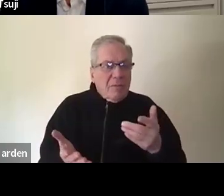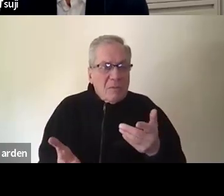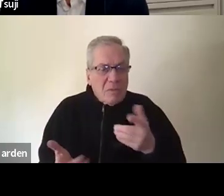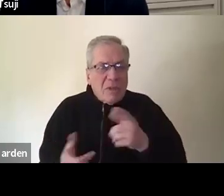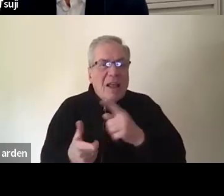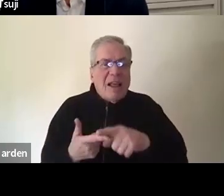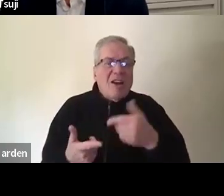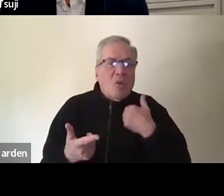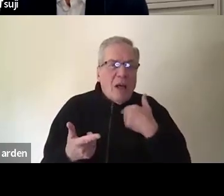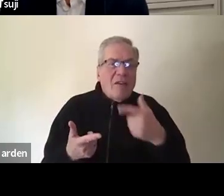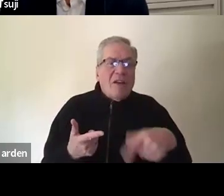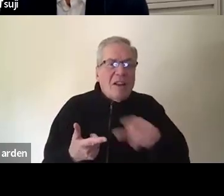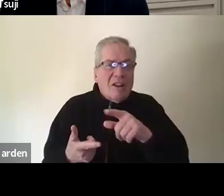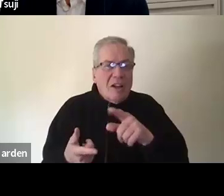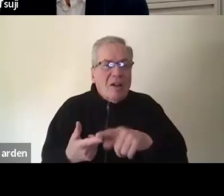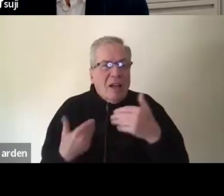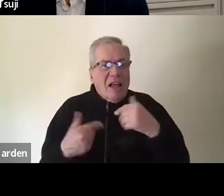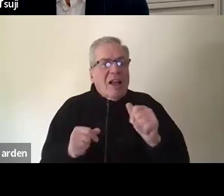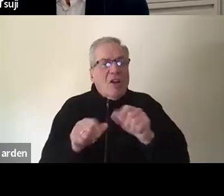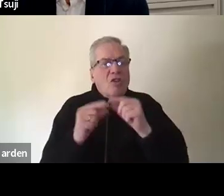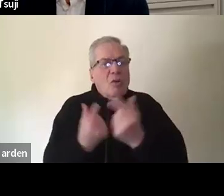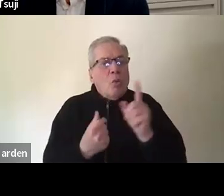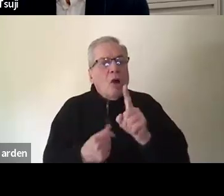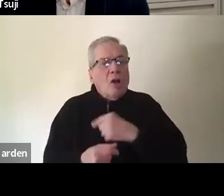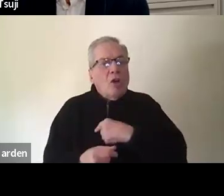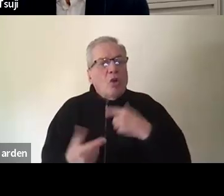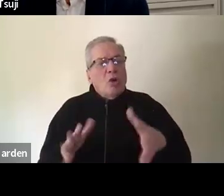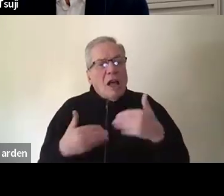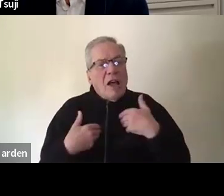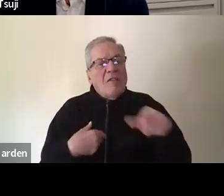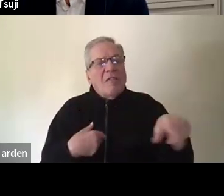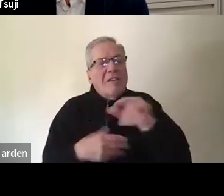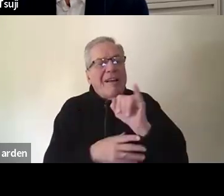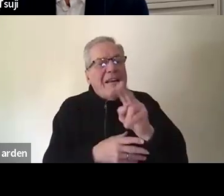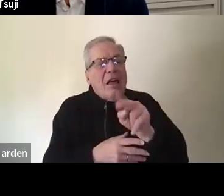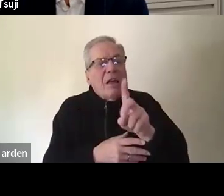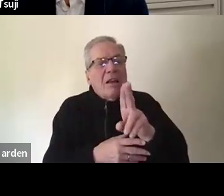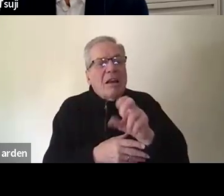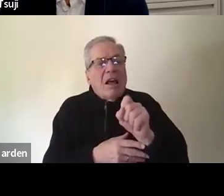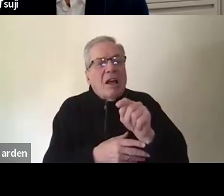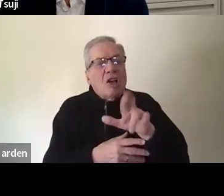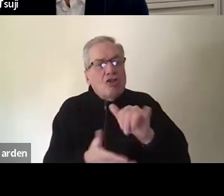we have them doing a group chat where we have industry partners that actually will give them